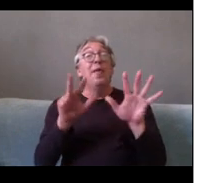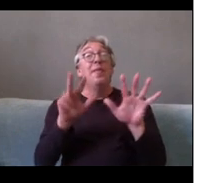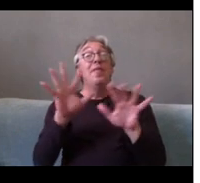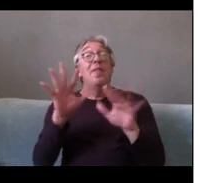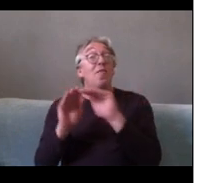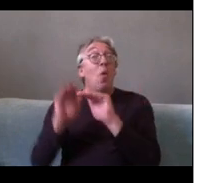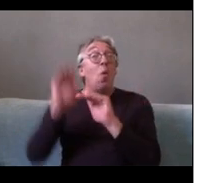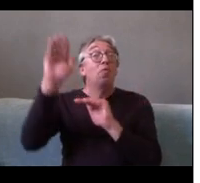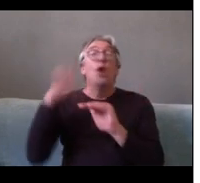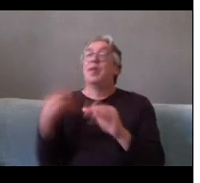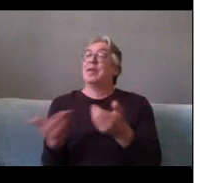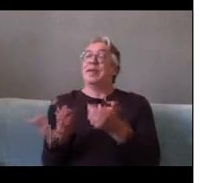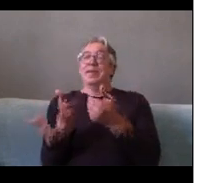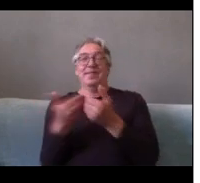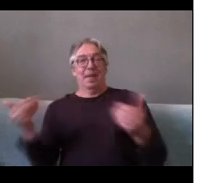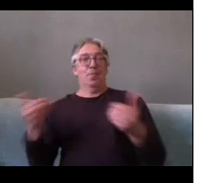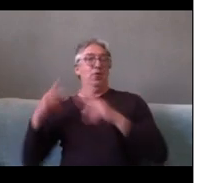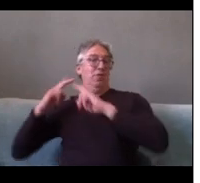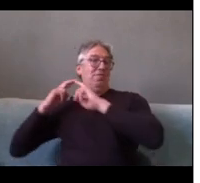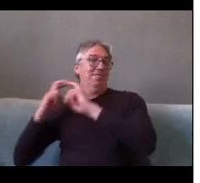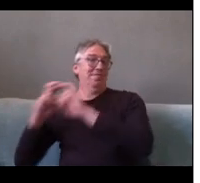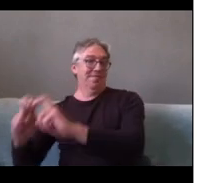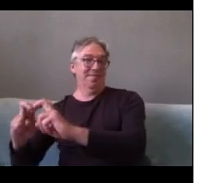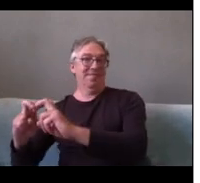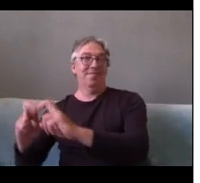And this was by developing a disability monograph